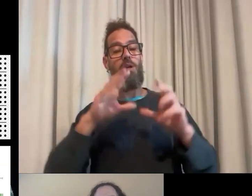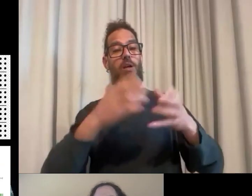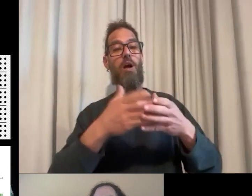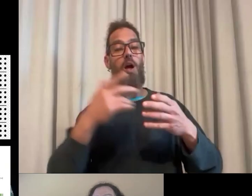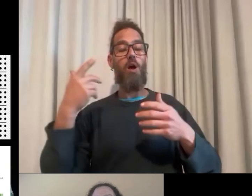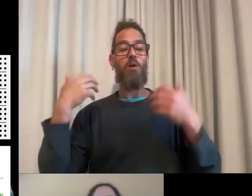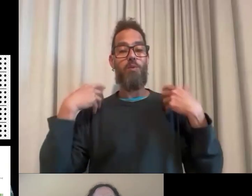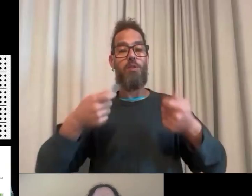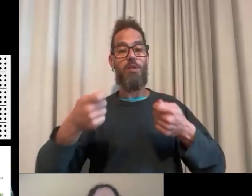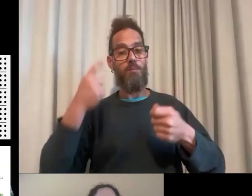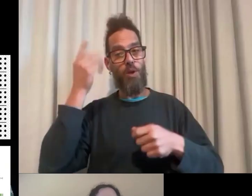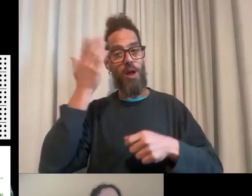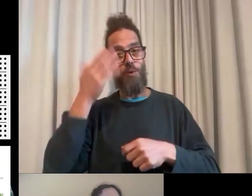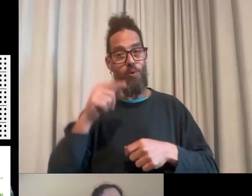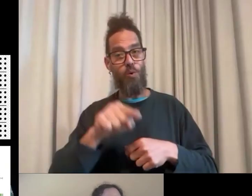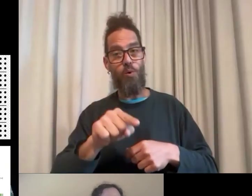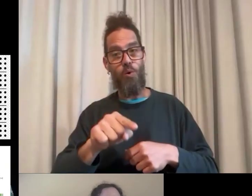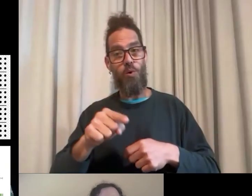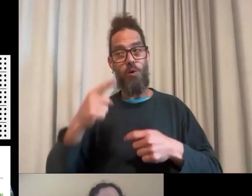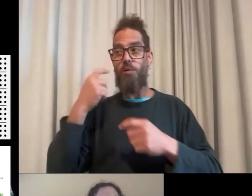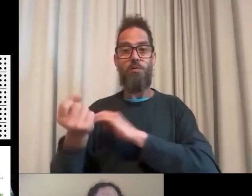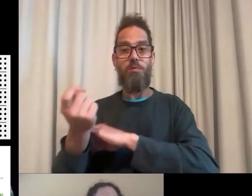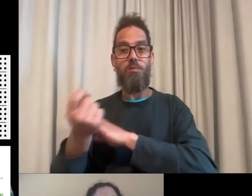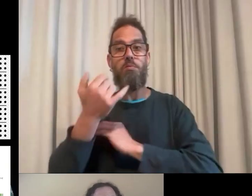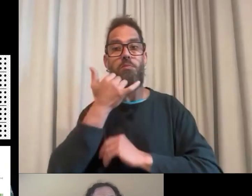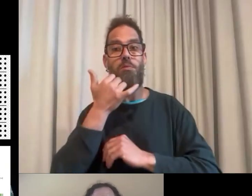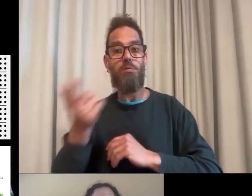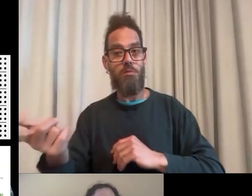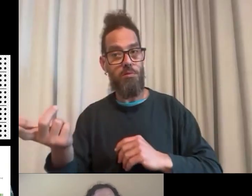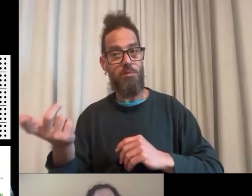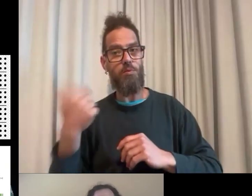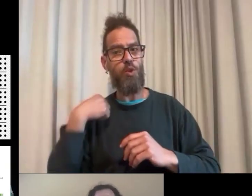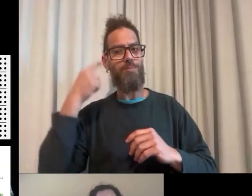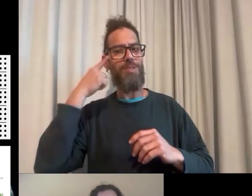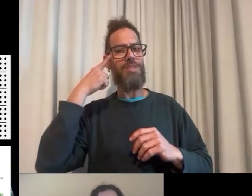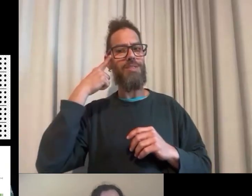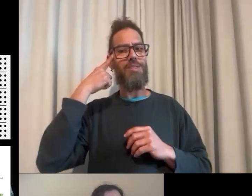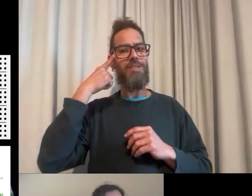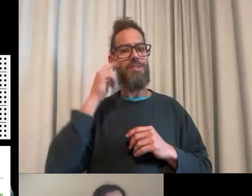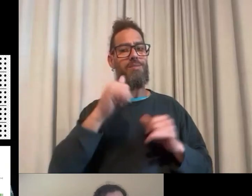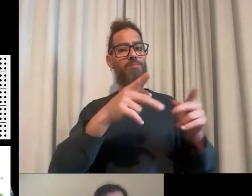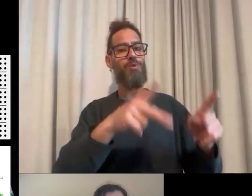advocate for it from the CNIB, who convinced the Bank of Canada to test this until it happened--